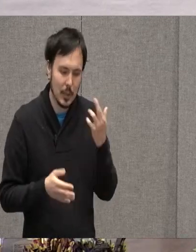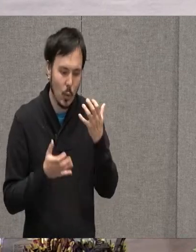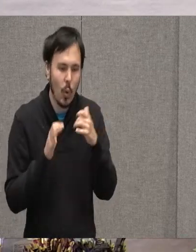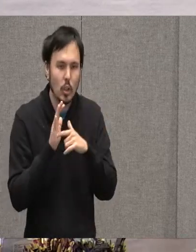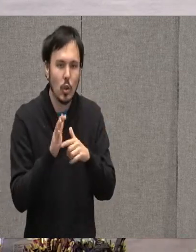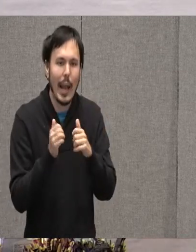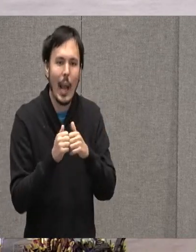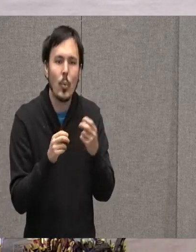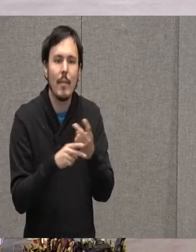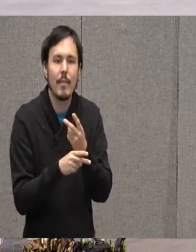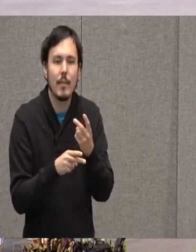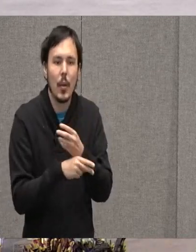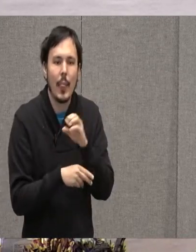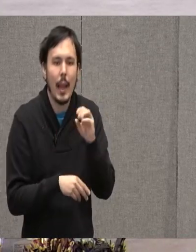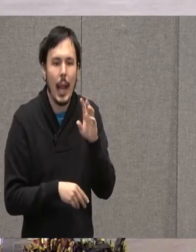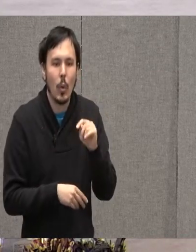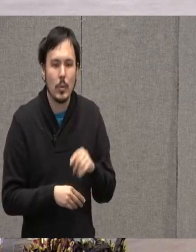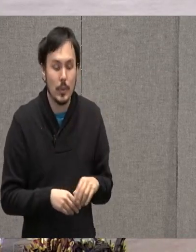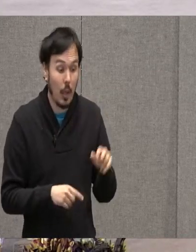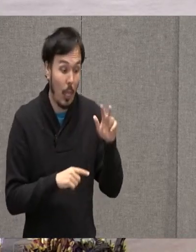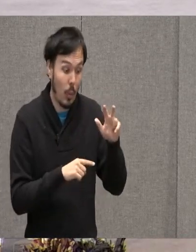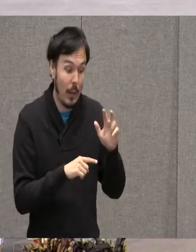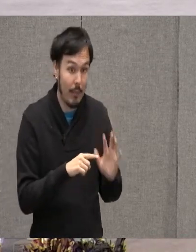3/5, 7/10 thank you,